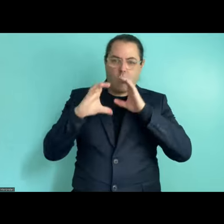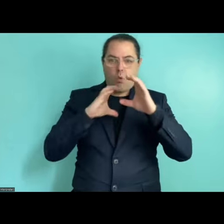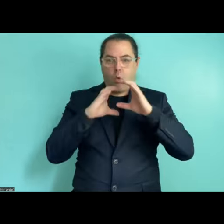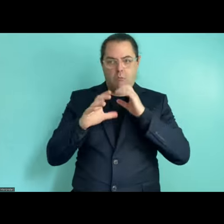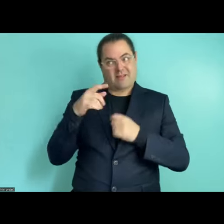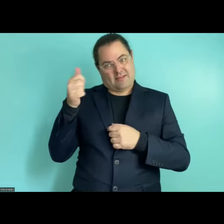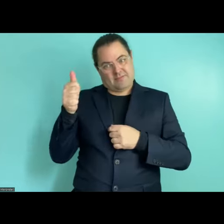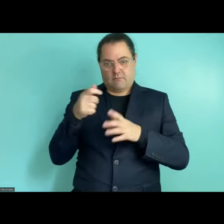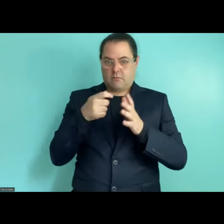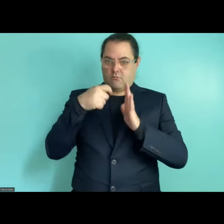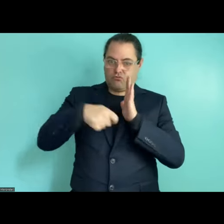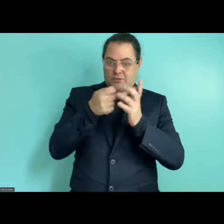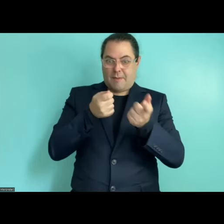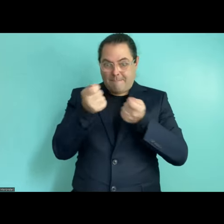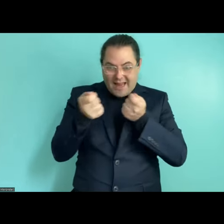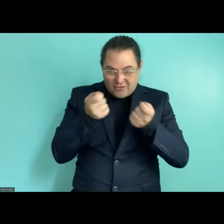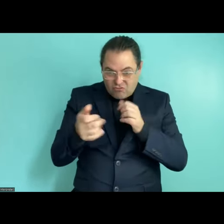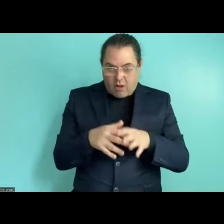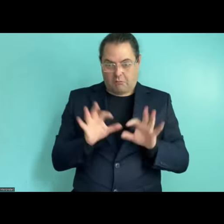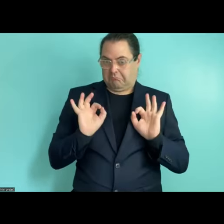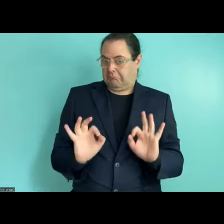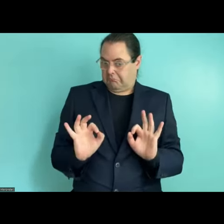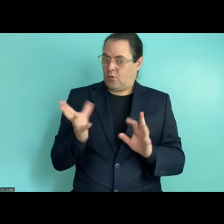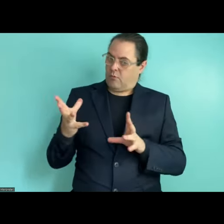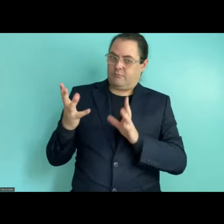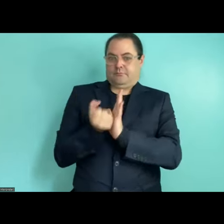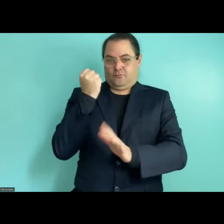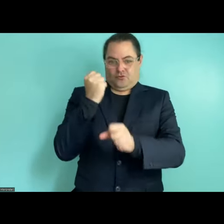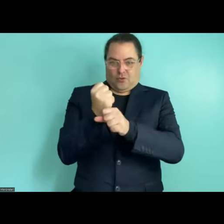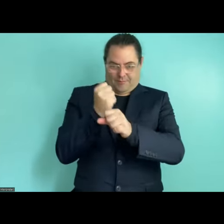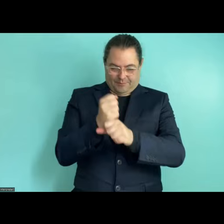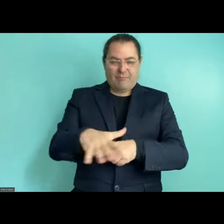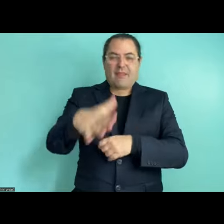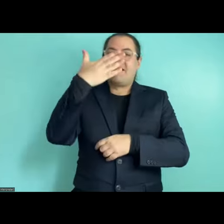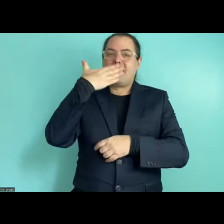14:23:27 Thank you, large and everyone for this opportunity. They employability candidate